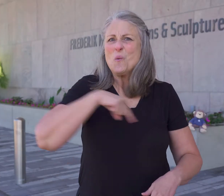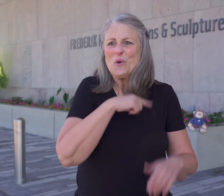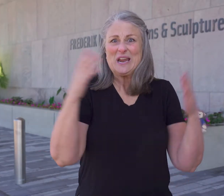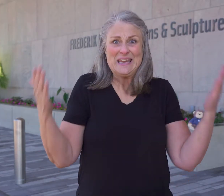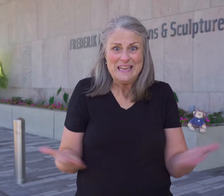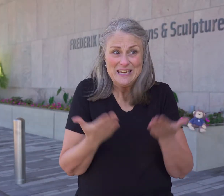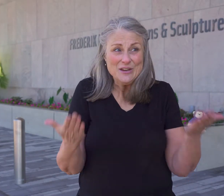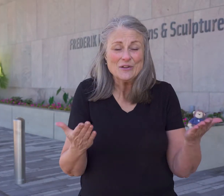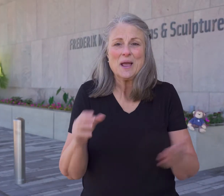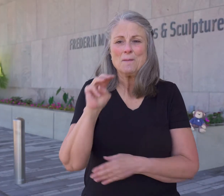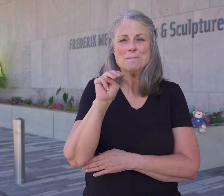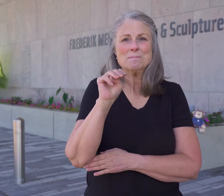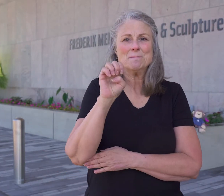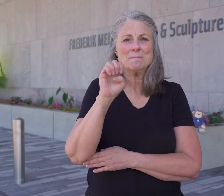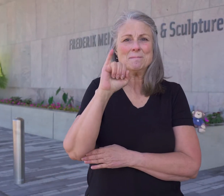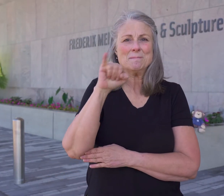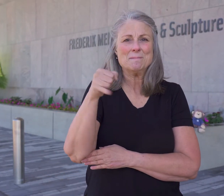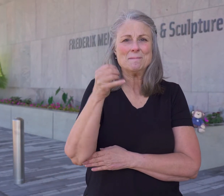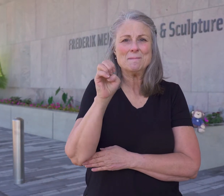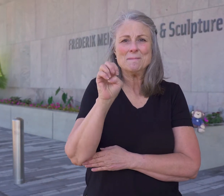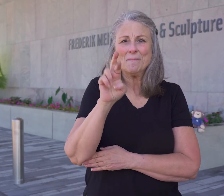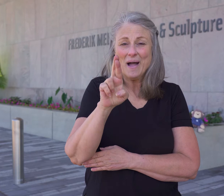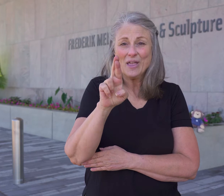We are here at Meijer Garden.